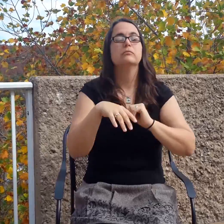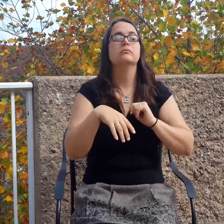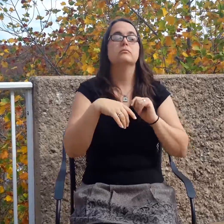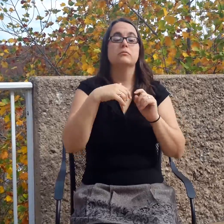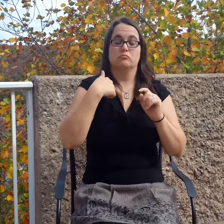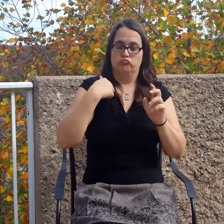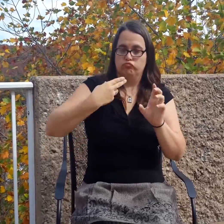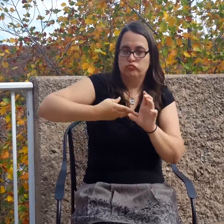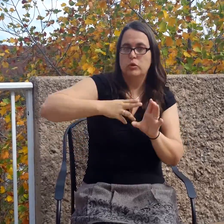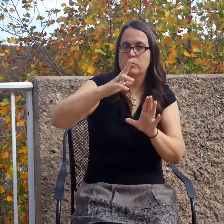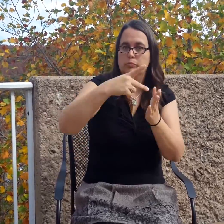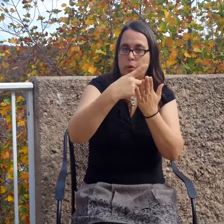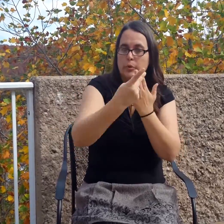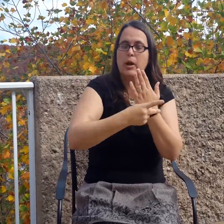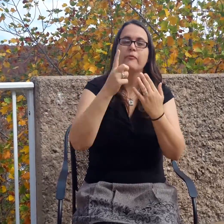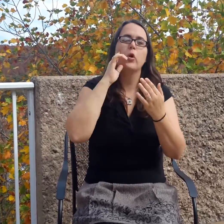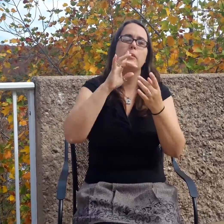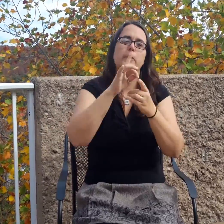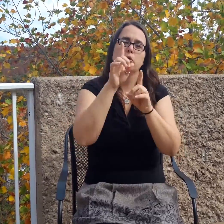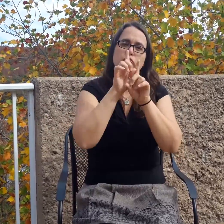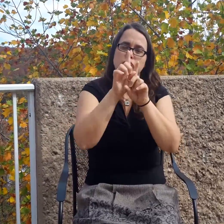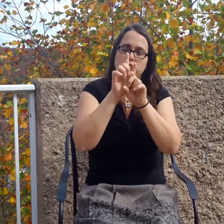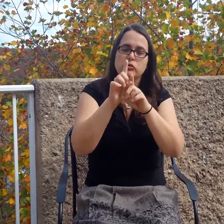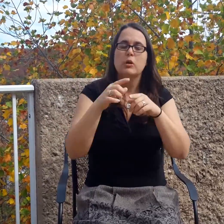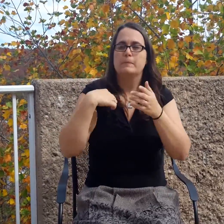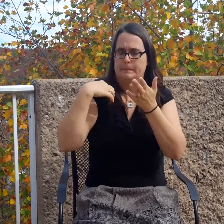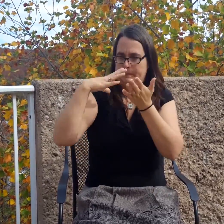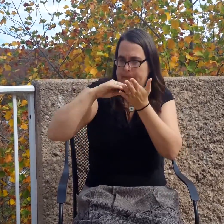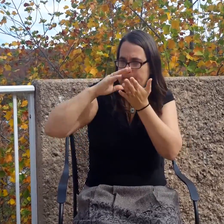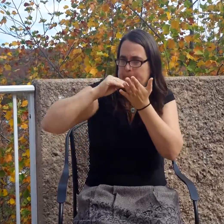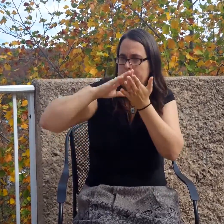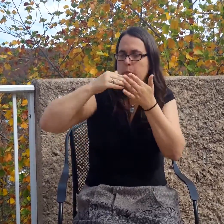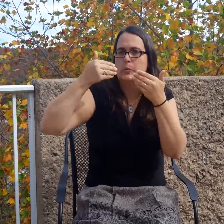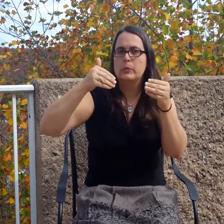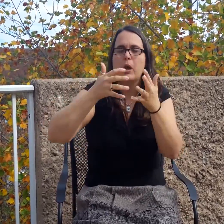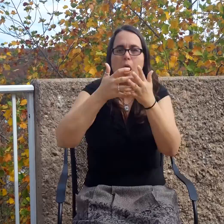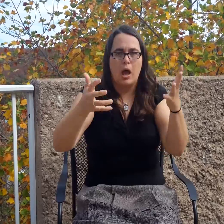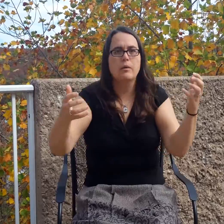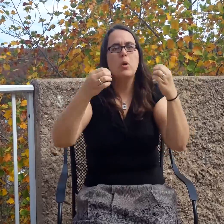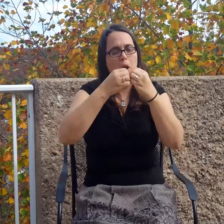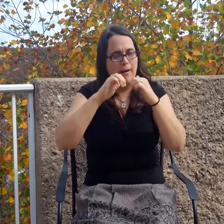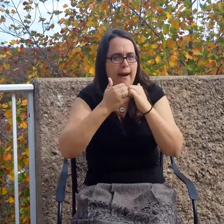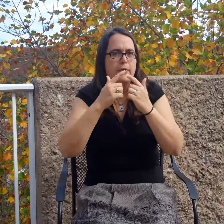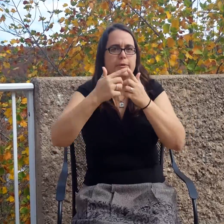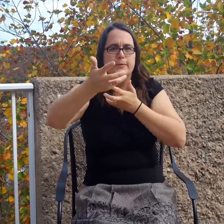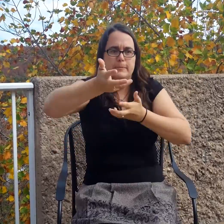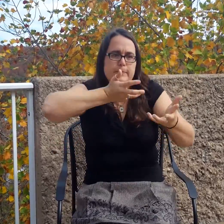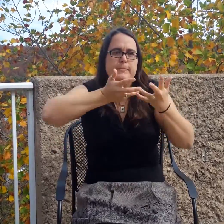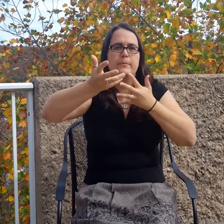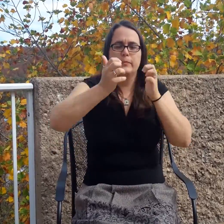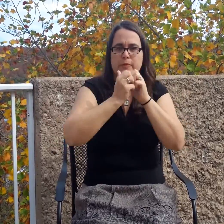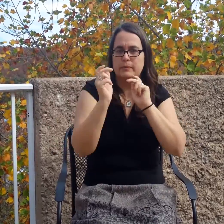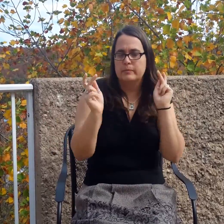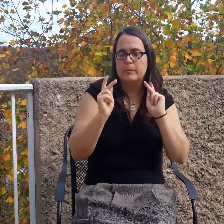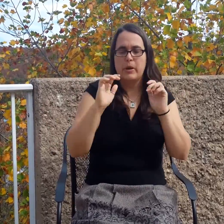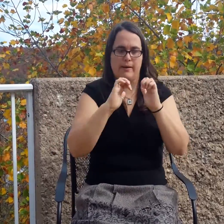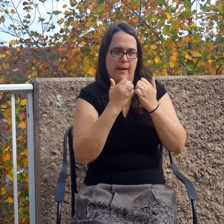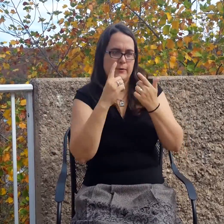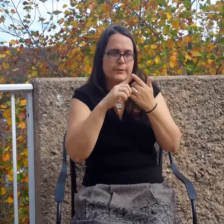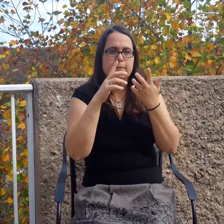and I joined their program for spiritual direction and I learned a LOT more about how to sit and talk with people,